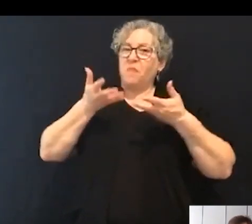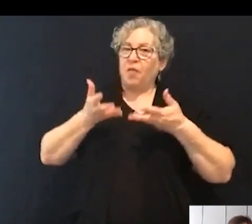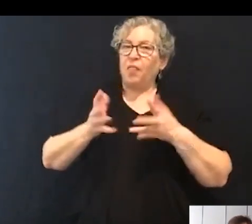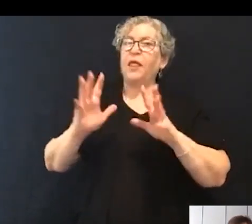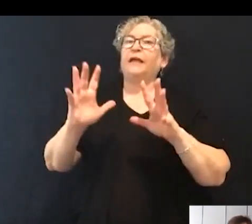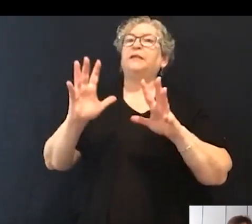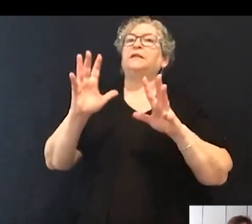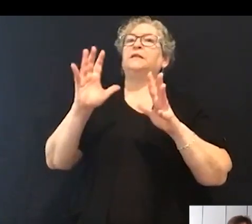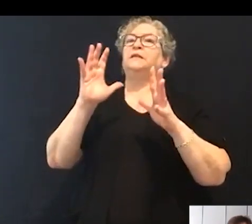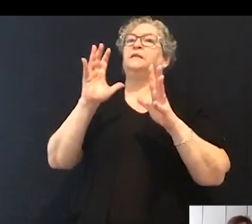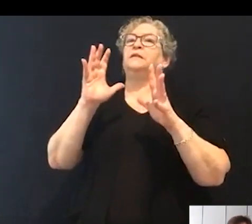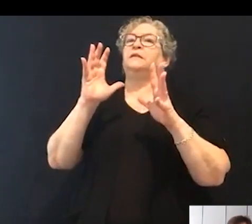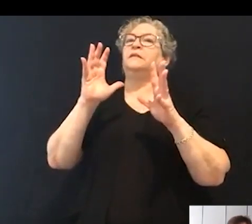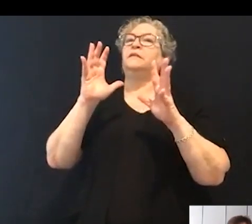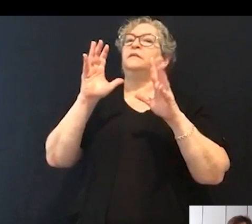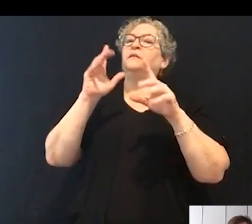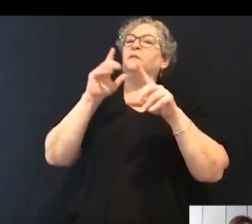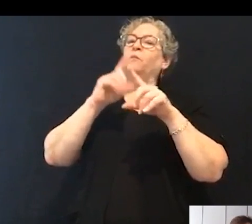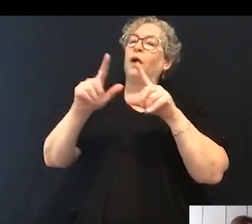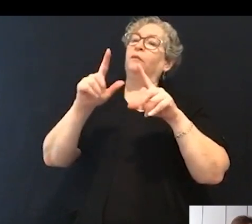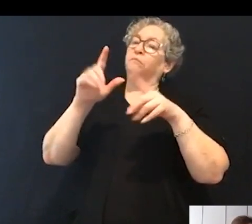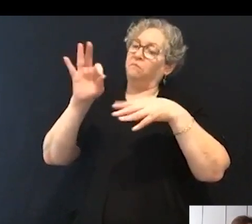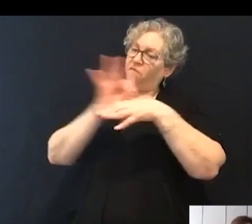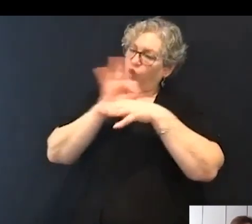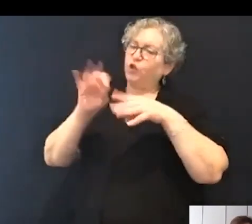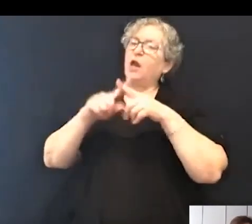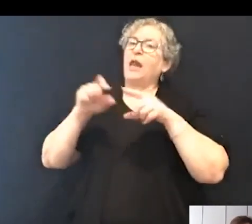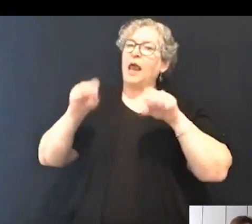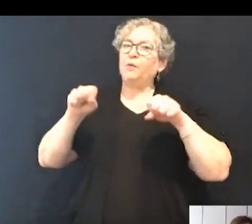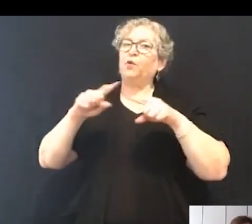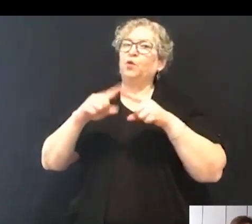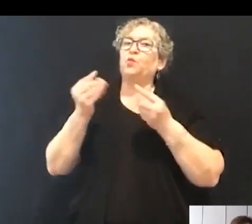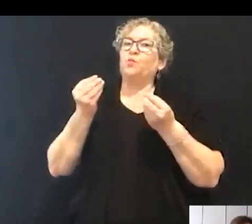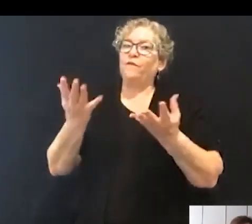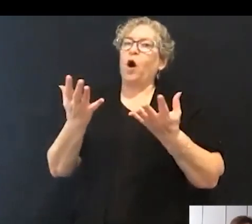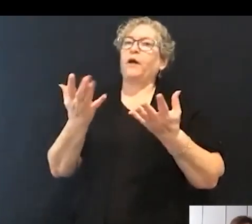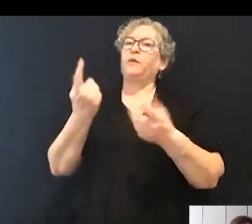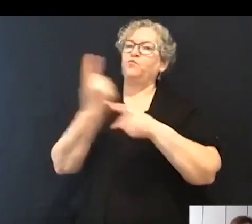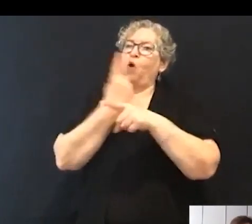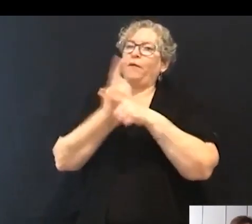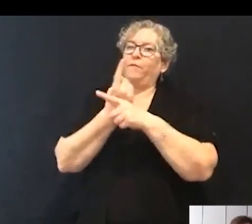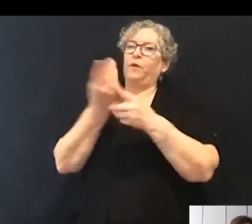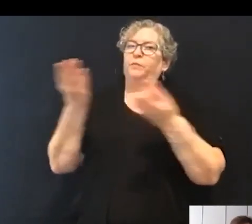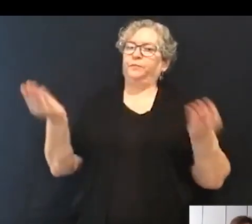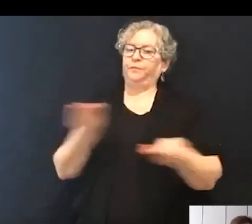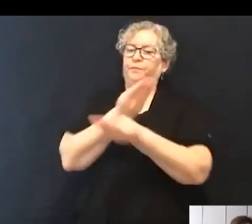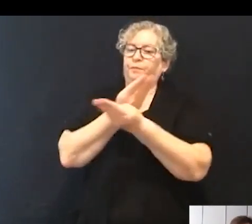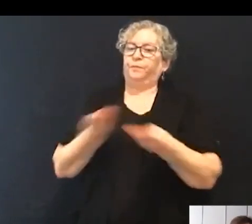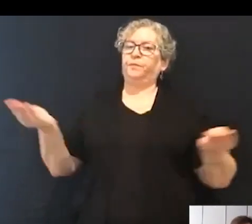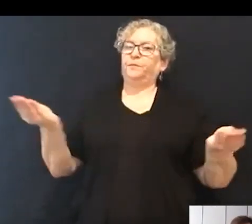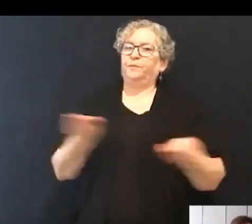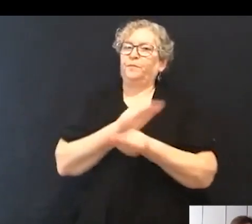but still is functional and able to provide a proper support for transport of proteins